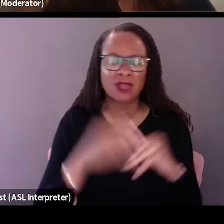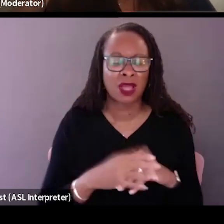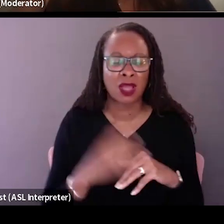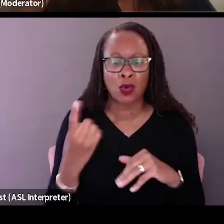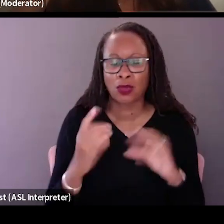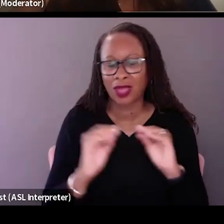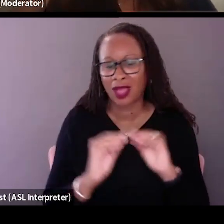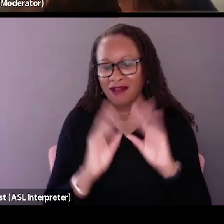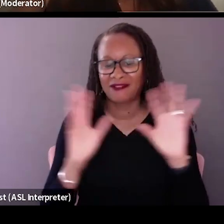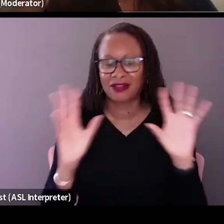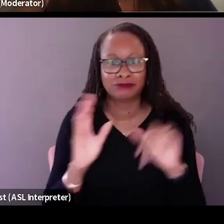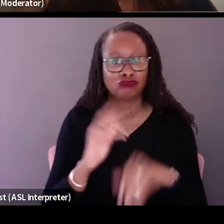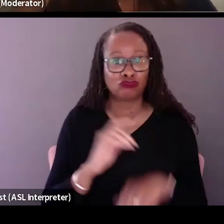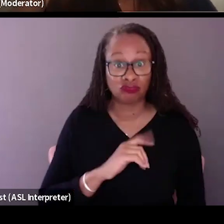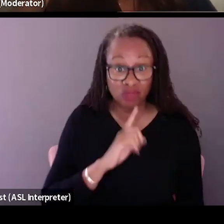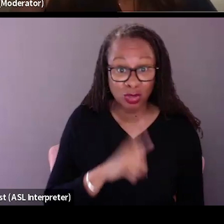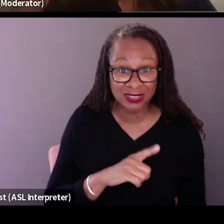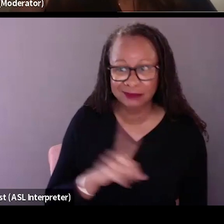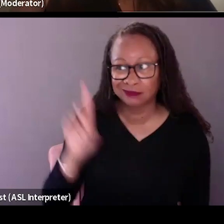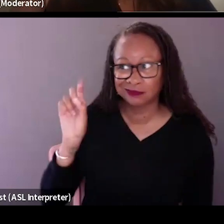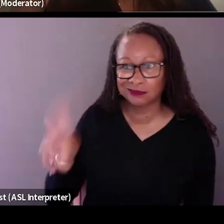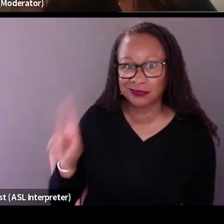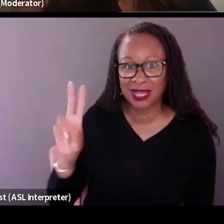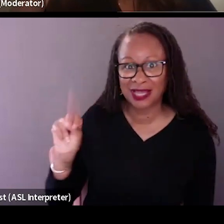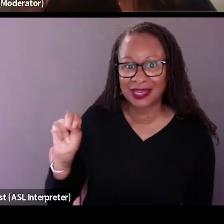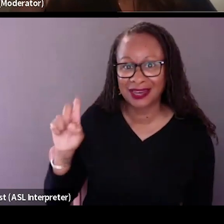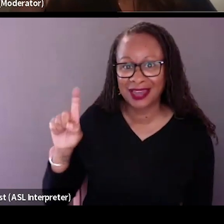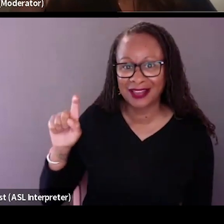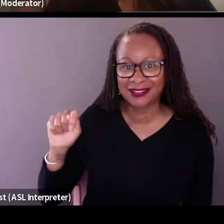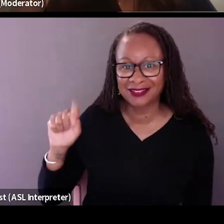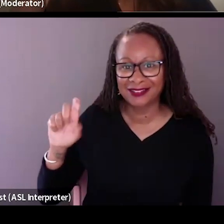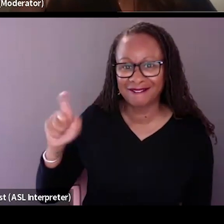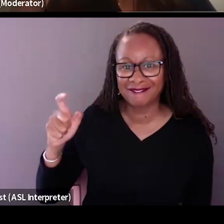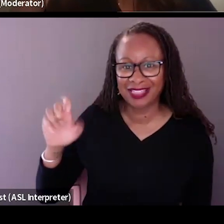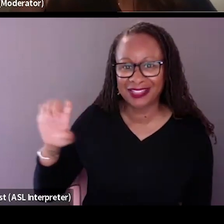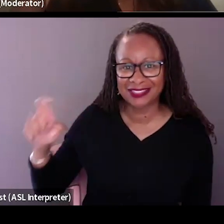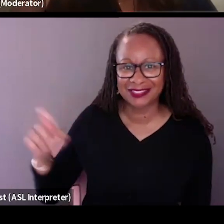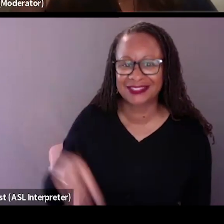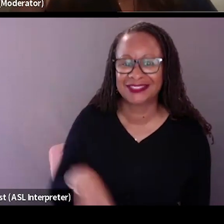I think you have to ask Netflix about that one. Okay.